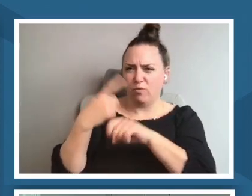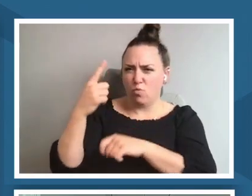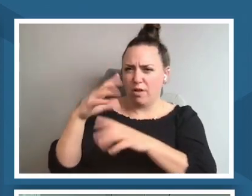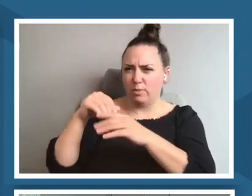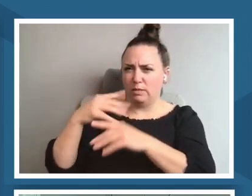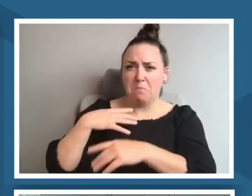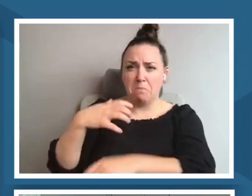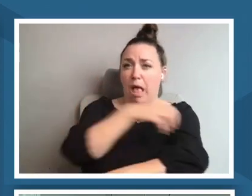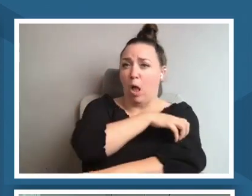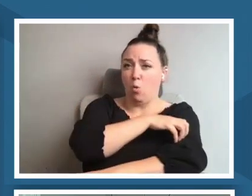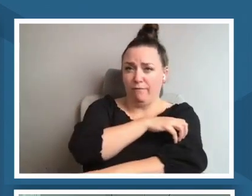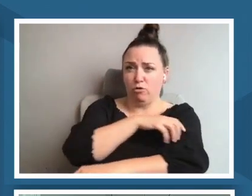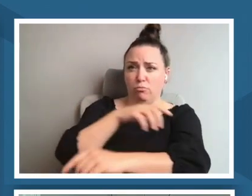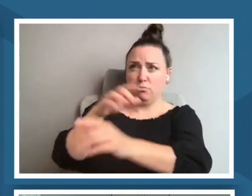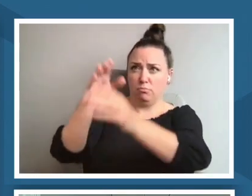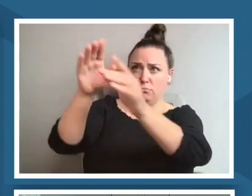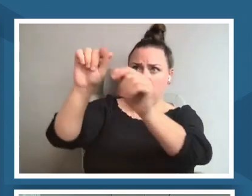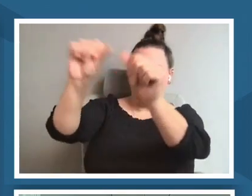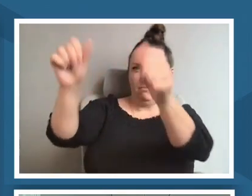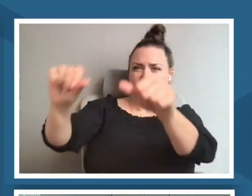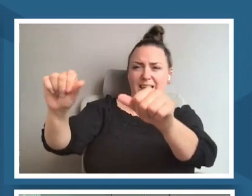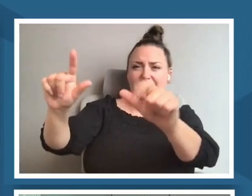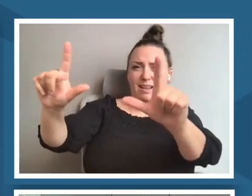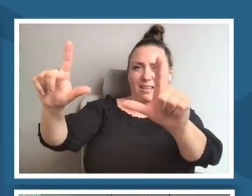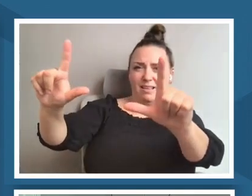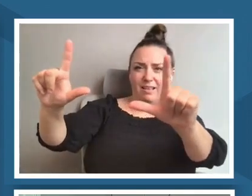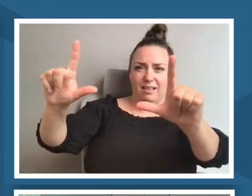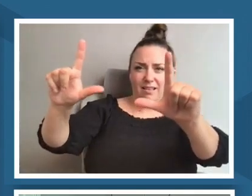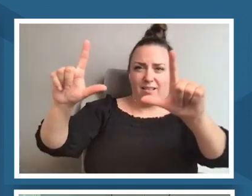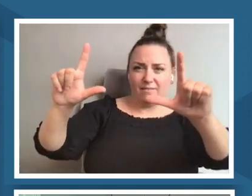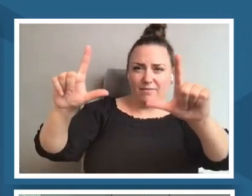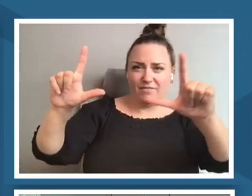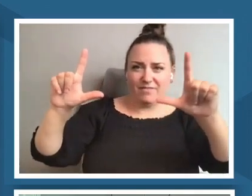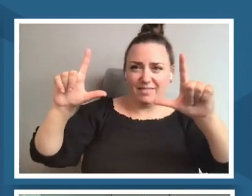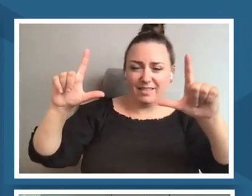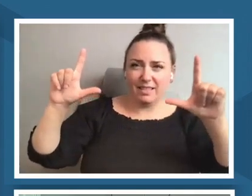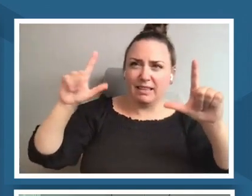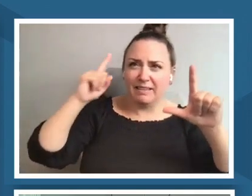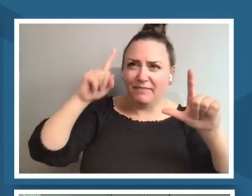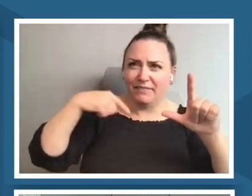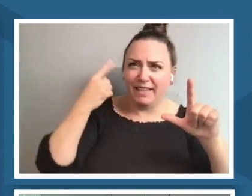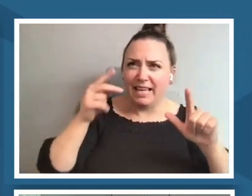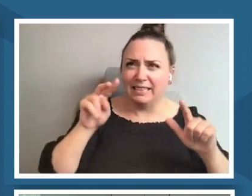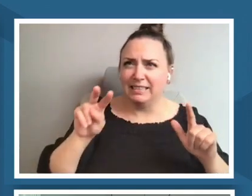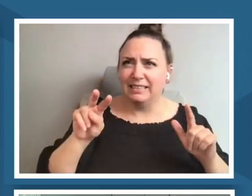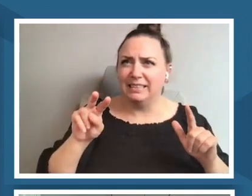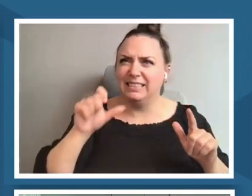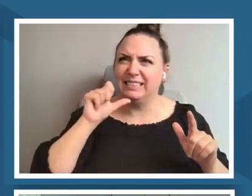we got closer the face didn't look so